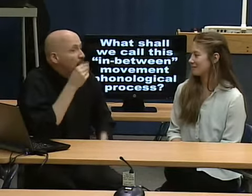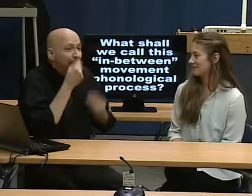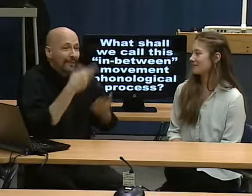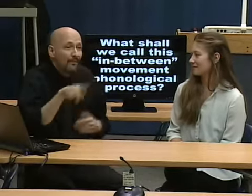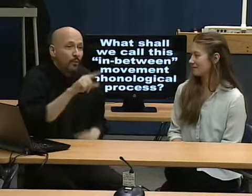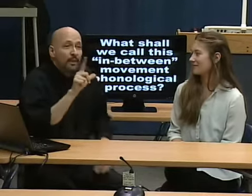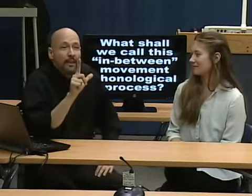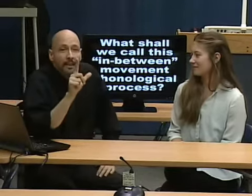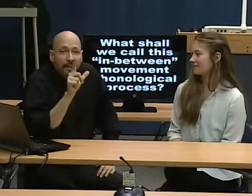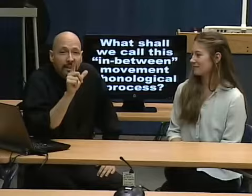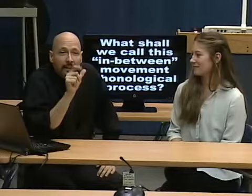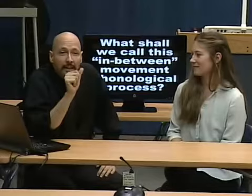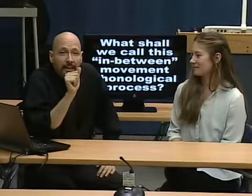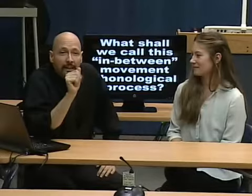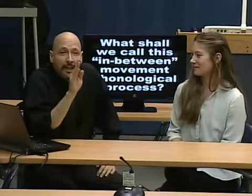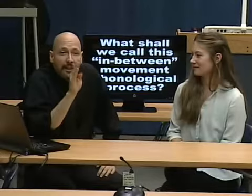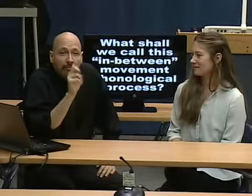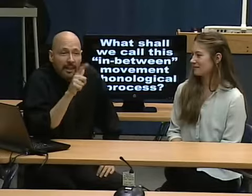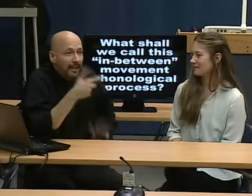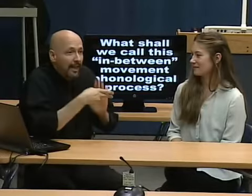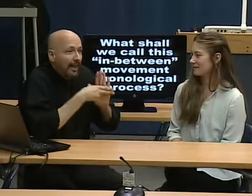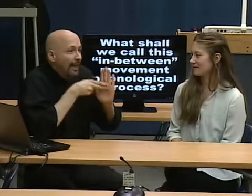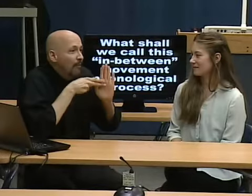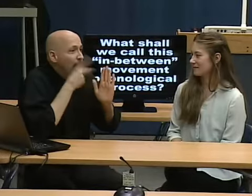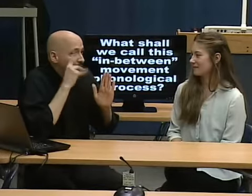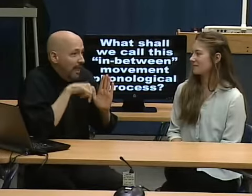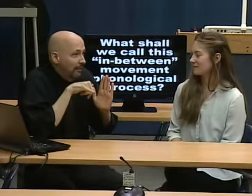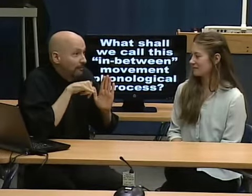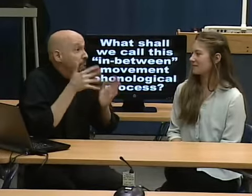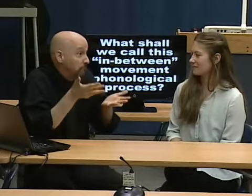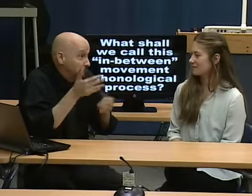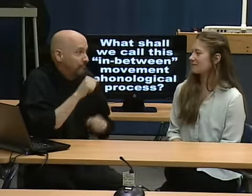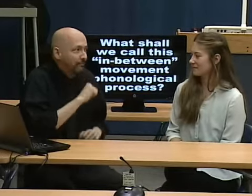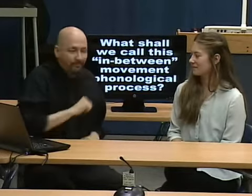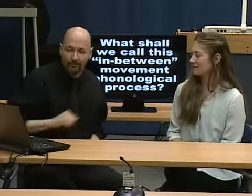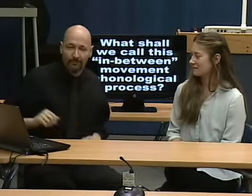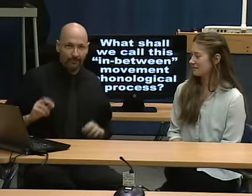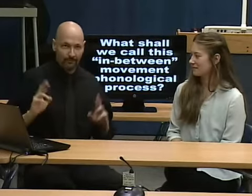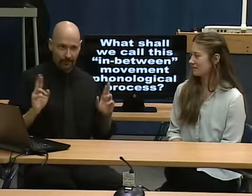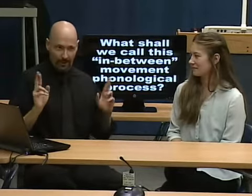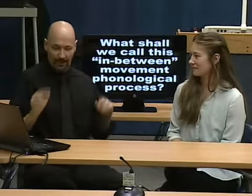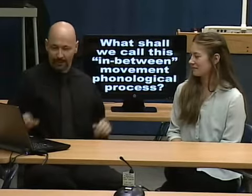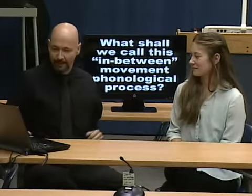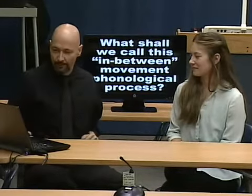I'll give you a L-A-B-E-L, a label, for that. Ready?